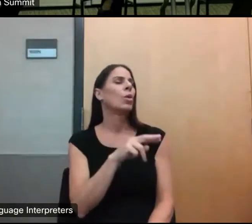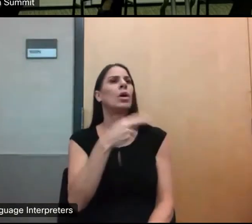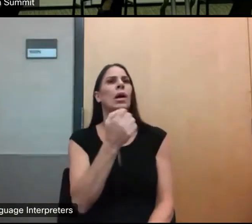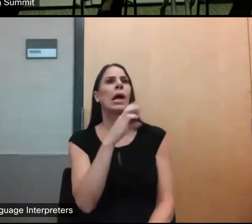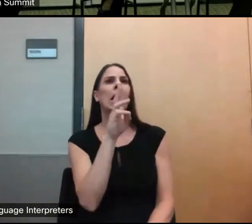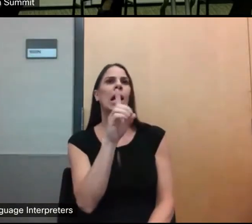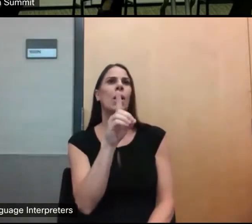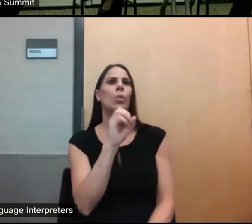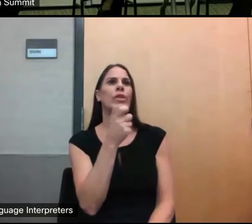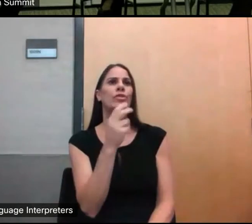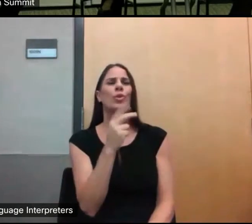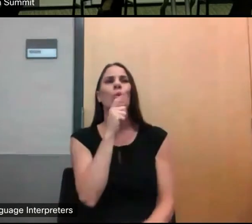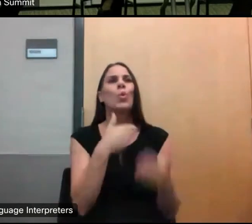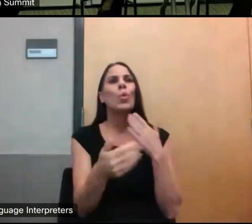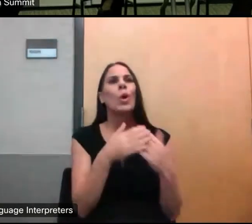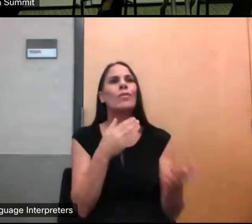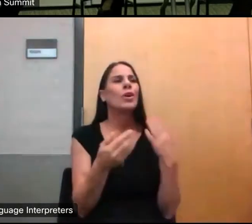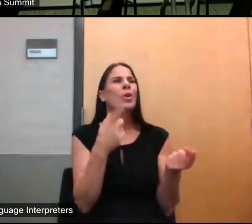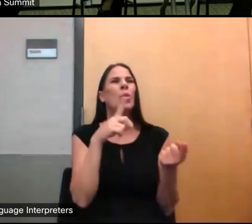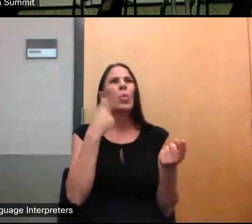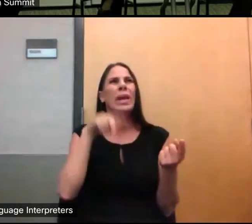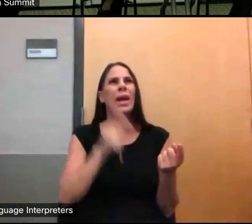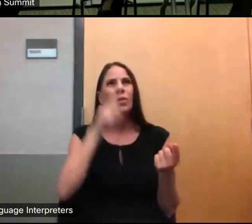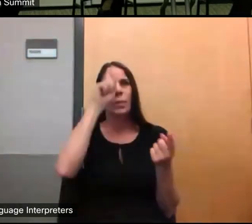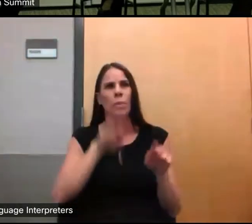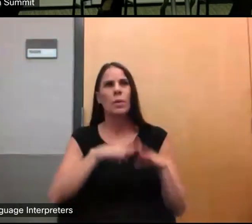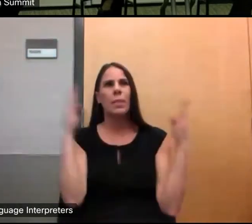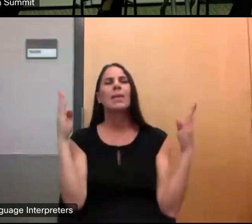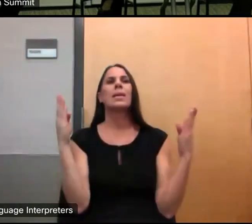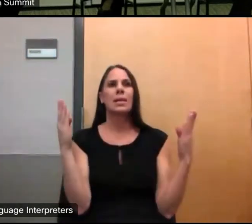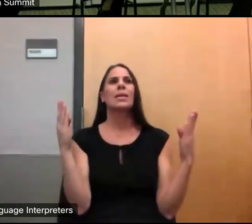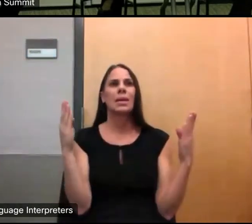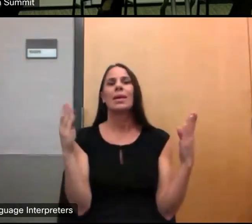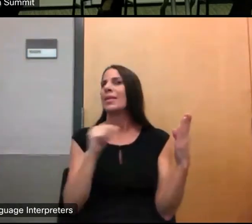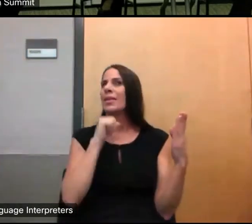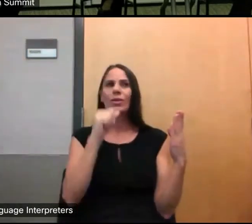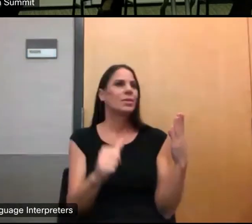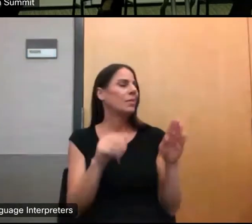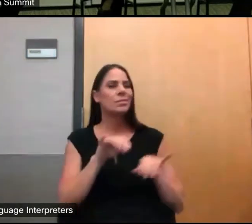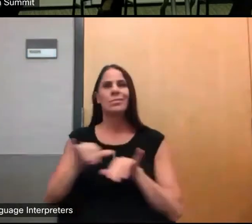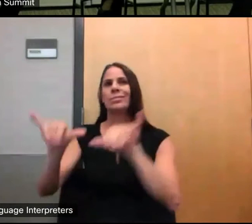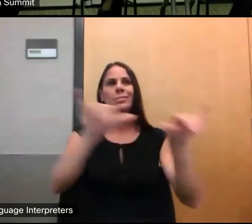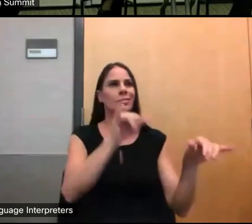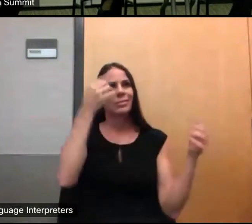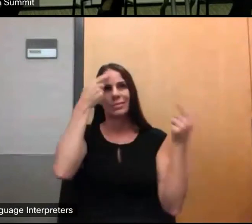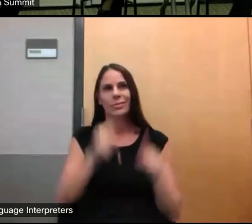to really be open minded about the fact that, um, that there is not universal agreement on, who is, who is to be trusted.